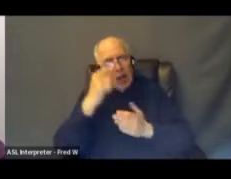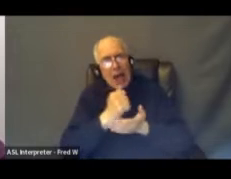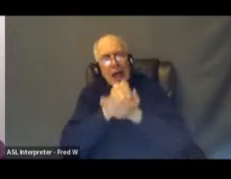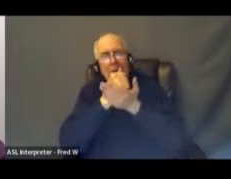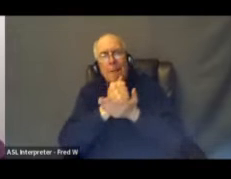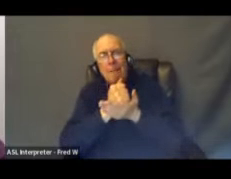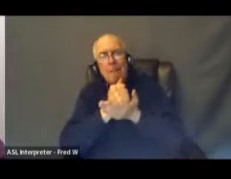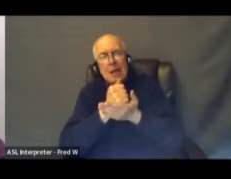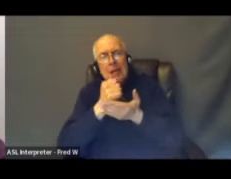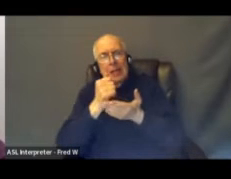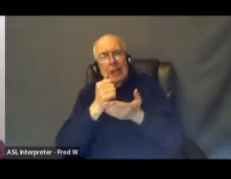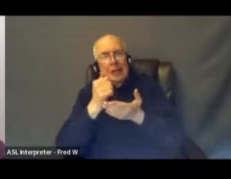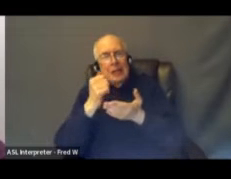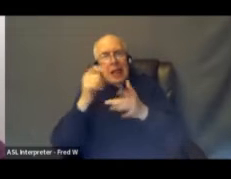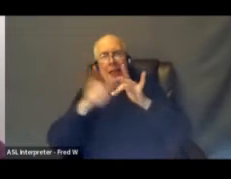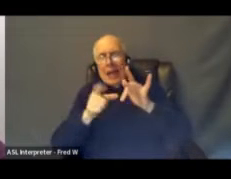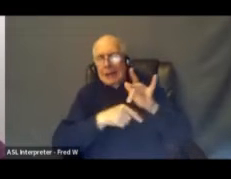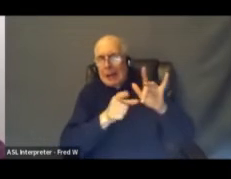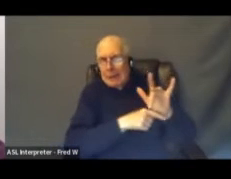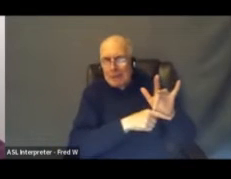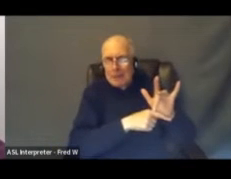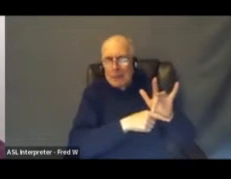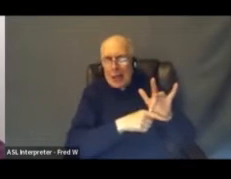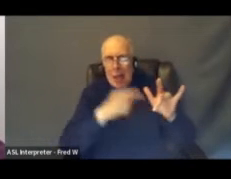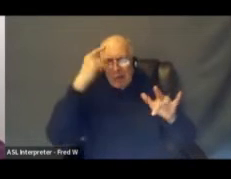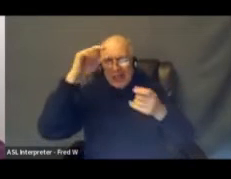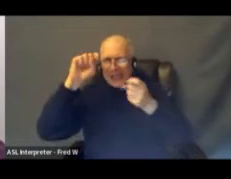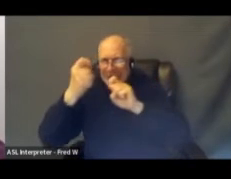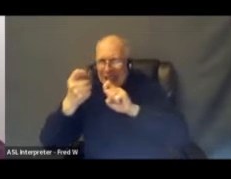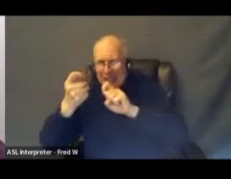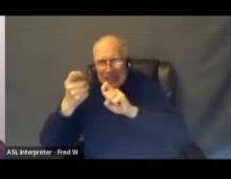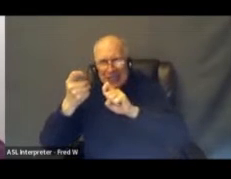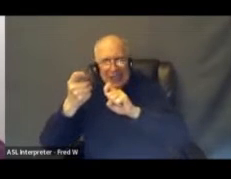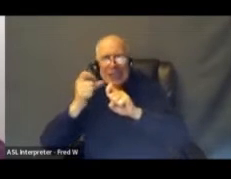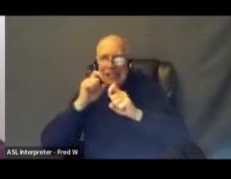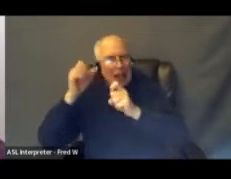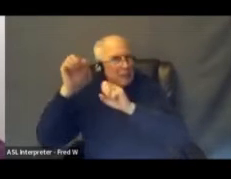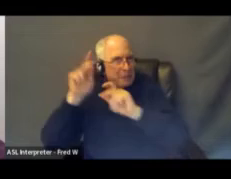changed and likely might not change back. An example of this